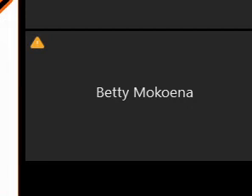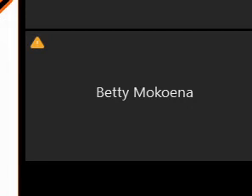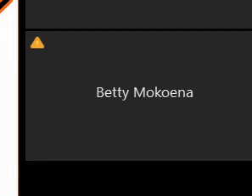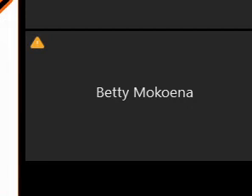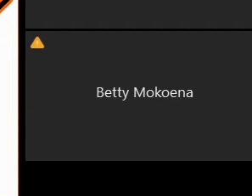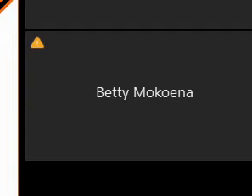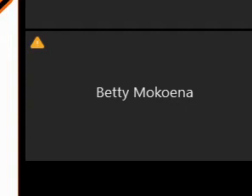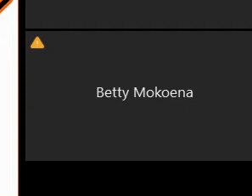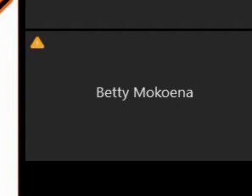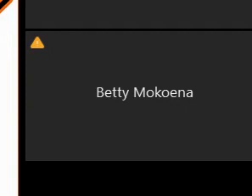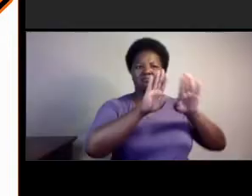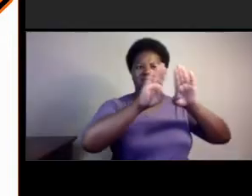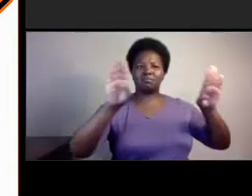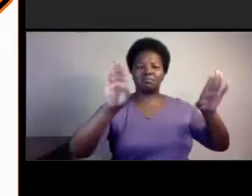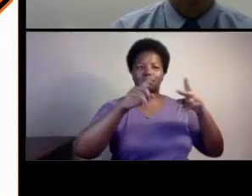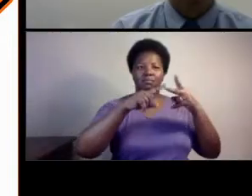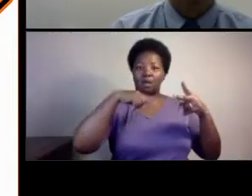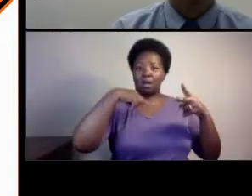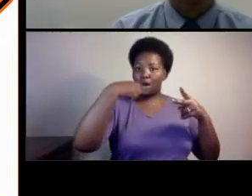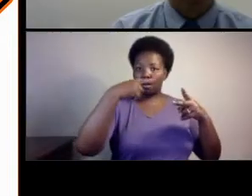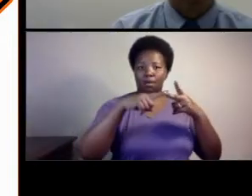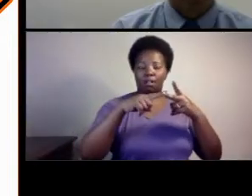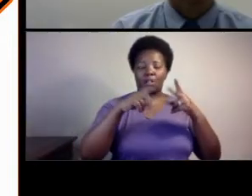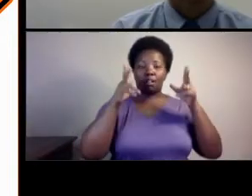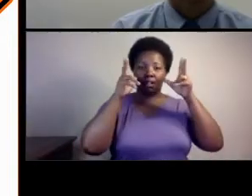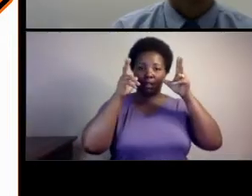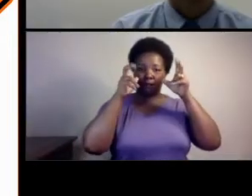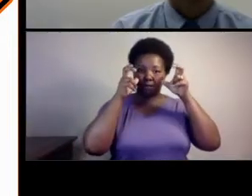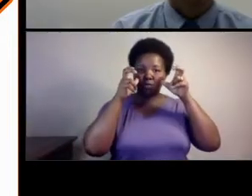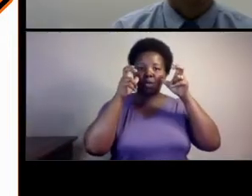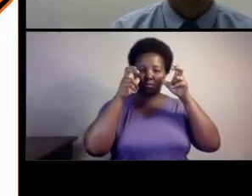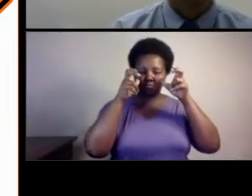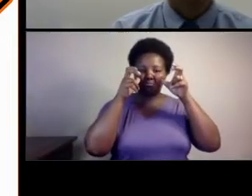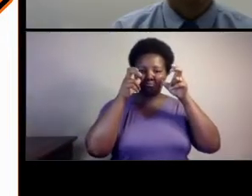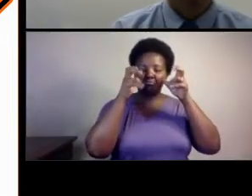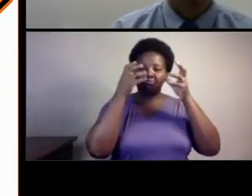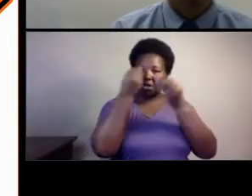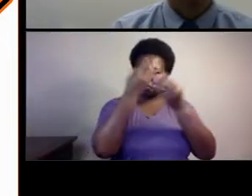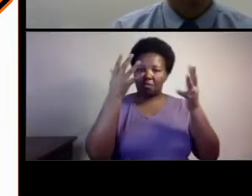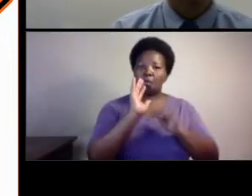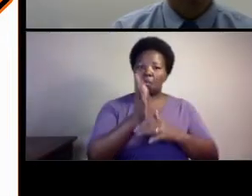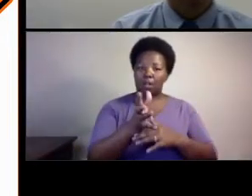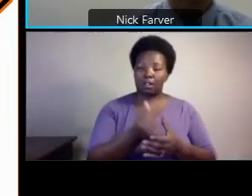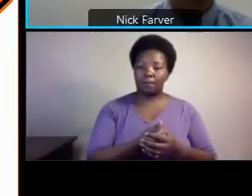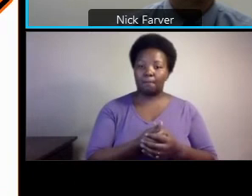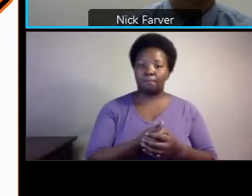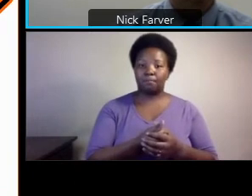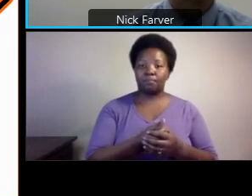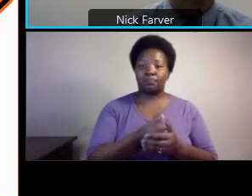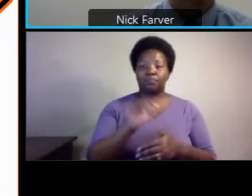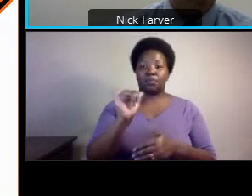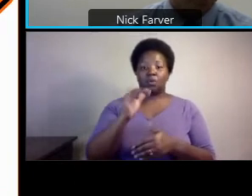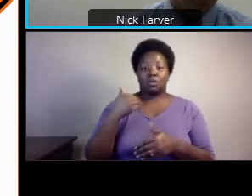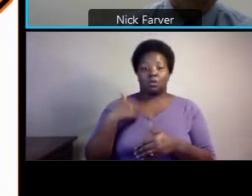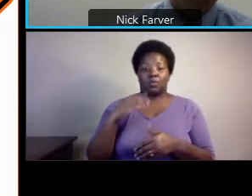pull the visual features and ddot will coordinate the maintenance of traffic plans